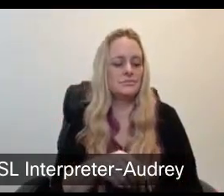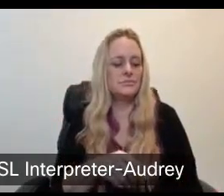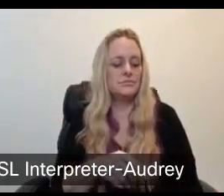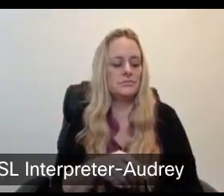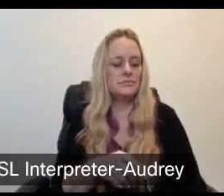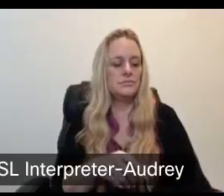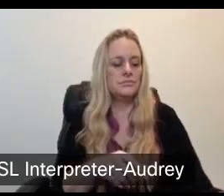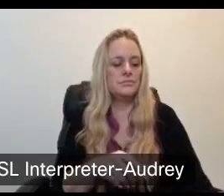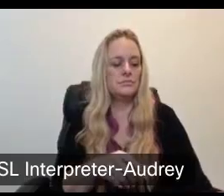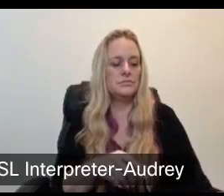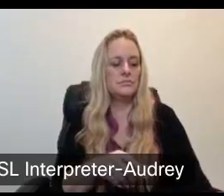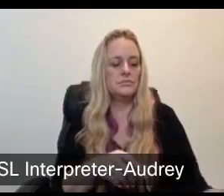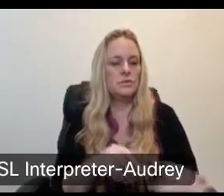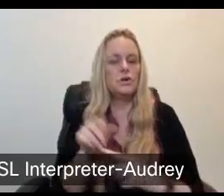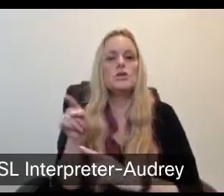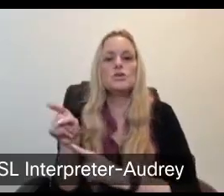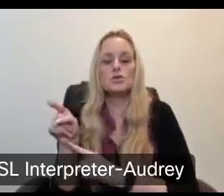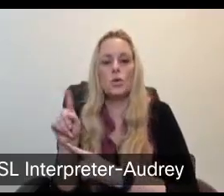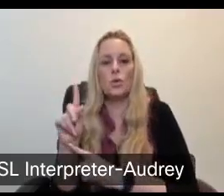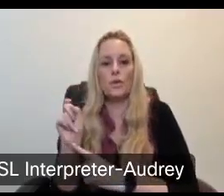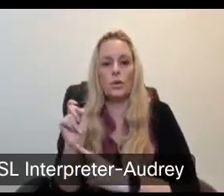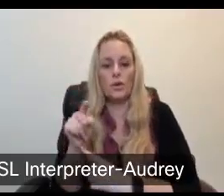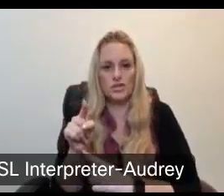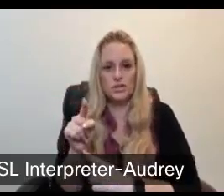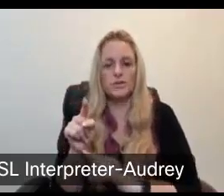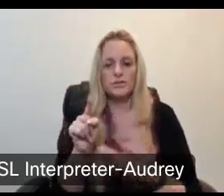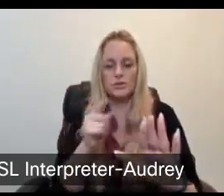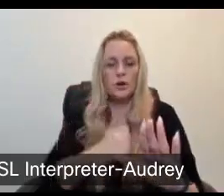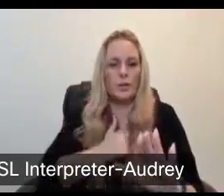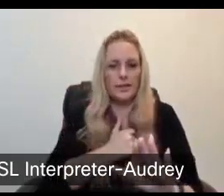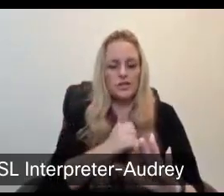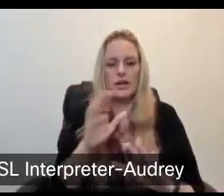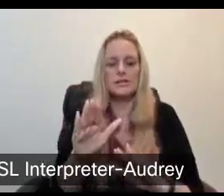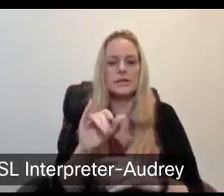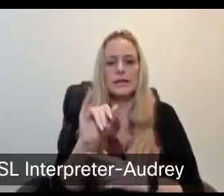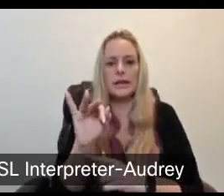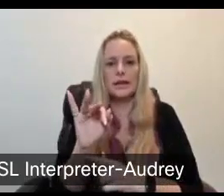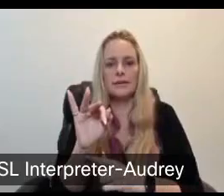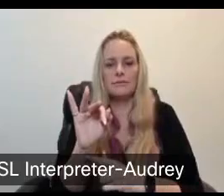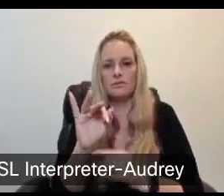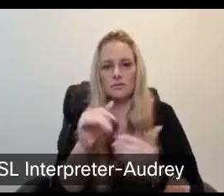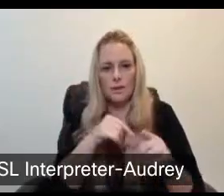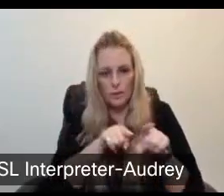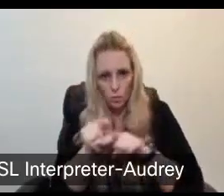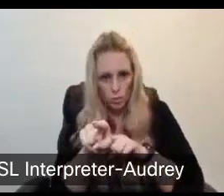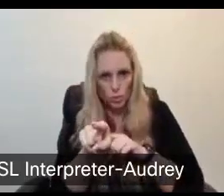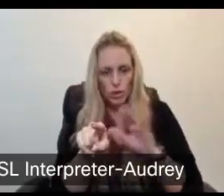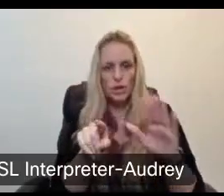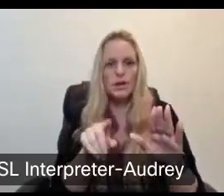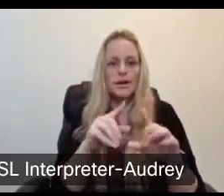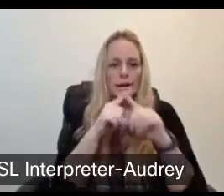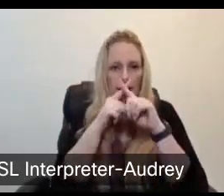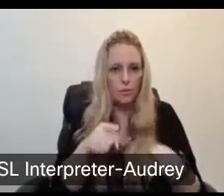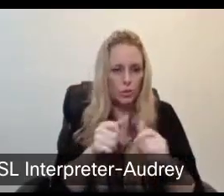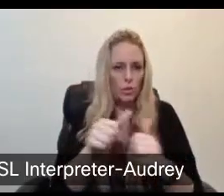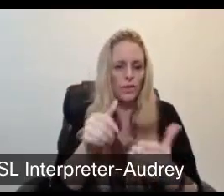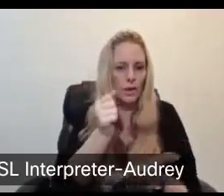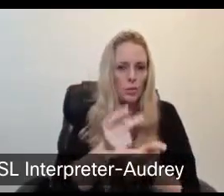The question, I I apologize if I'm being rude and just unmuting without permission, but the.